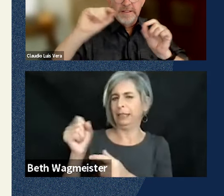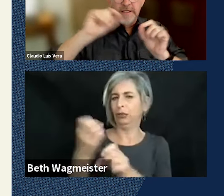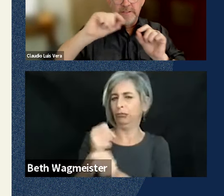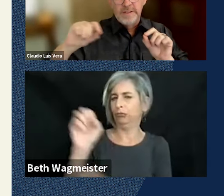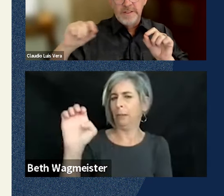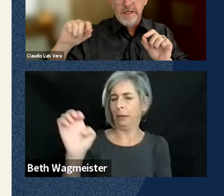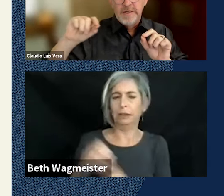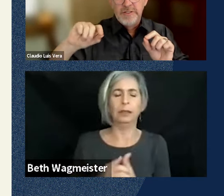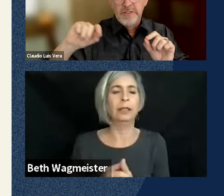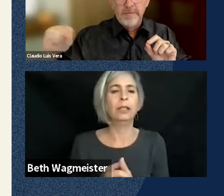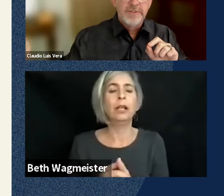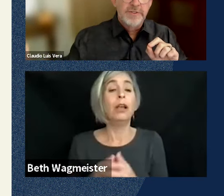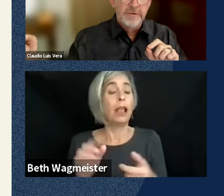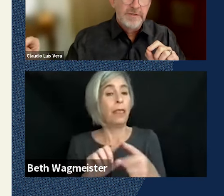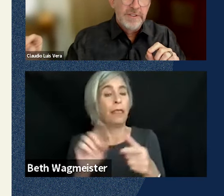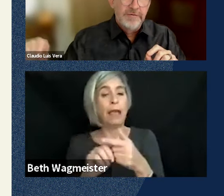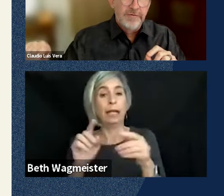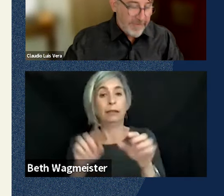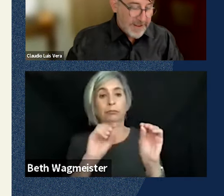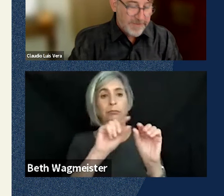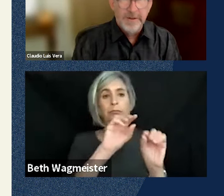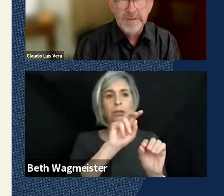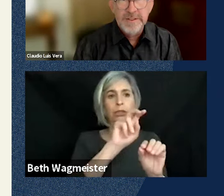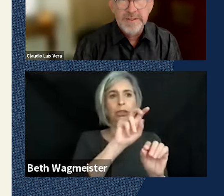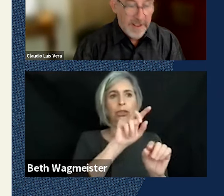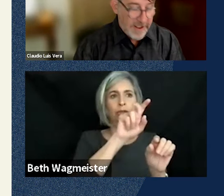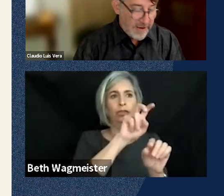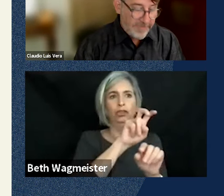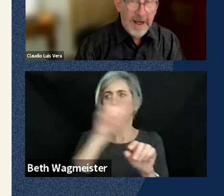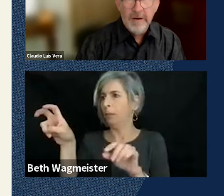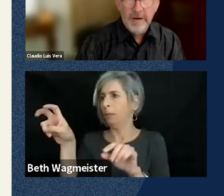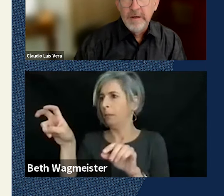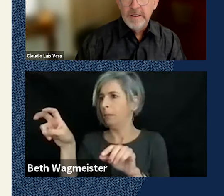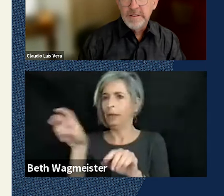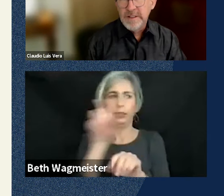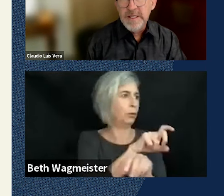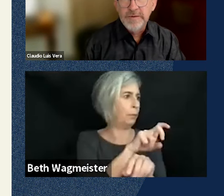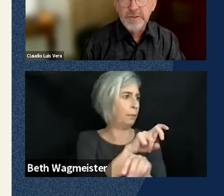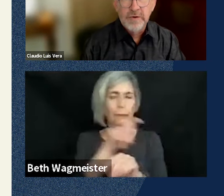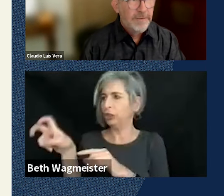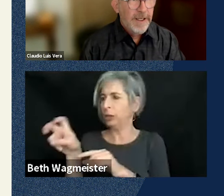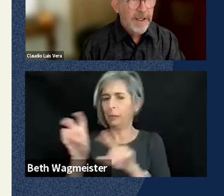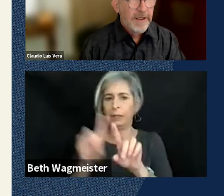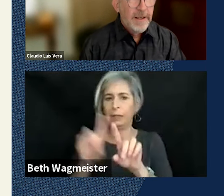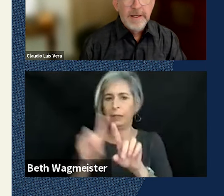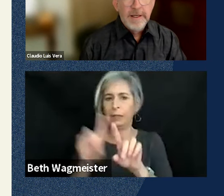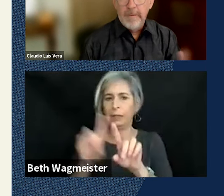essentially jump to different fence posts in the file. So this helps quite a bit.